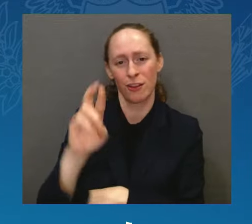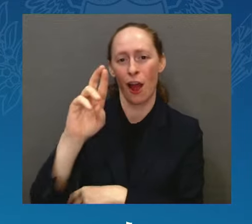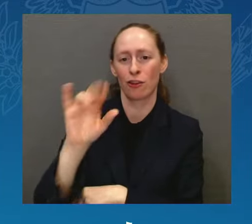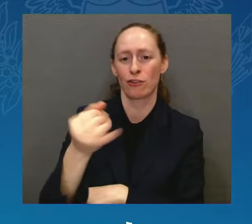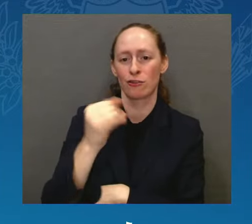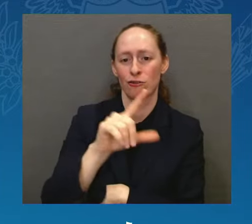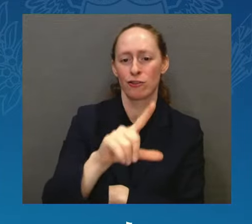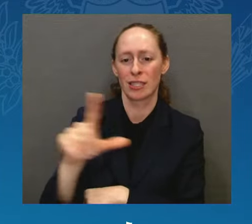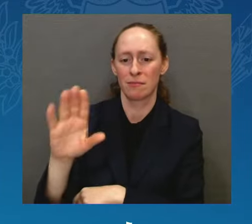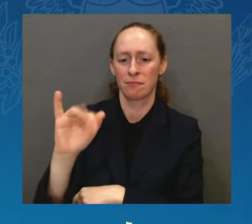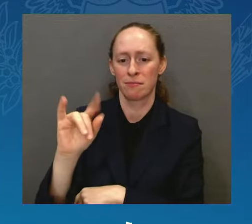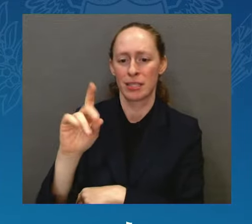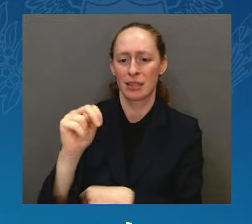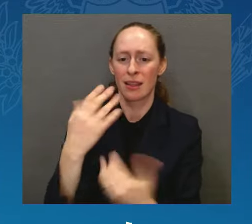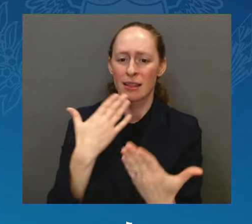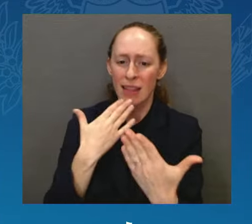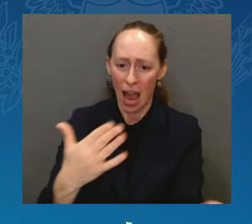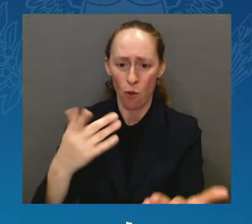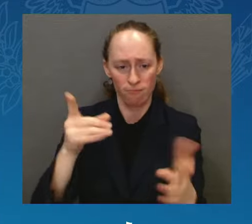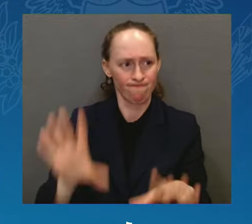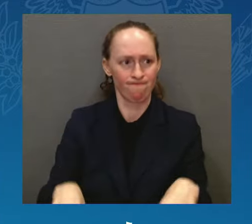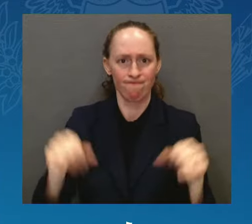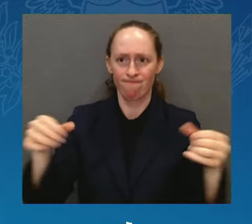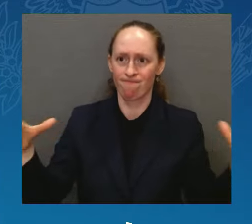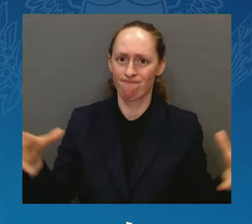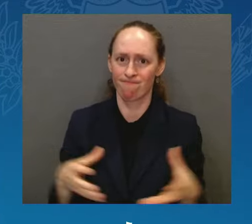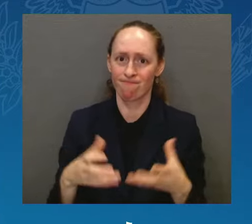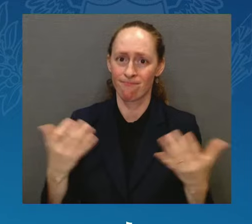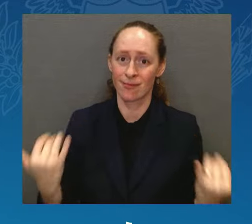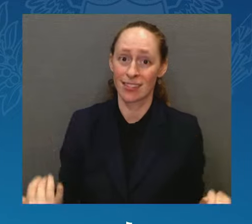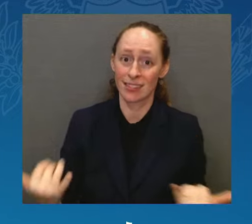So, before I address why we are here today,